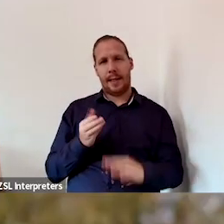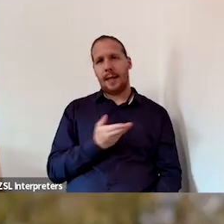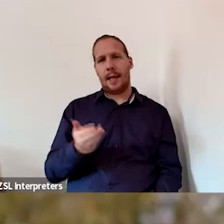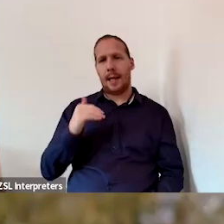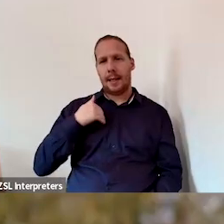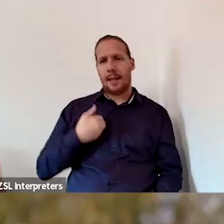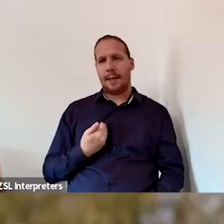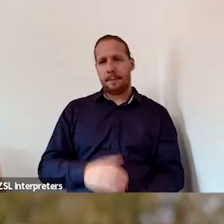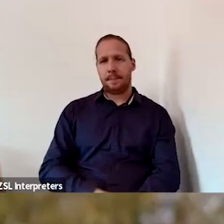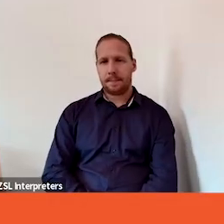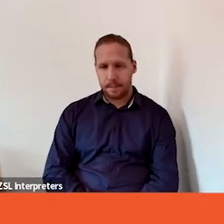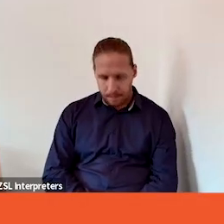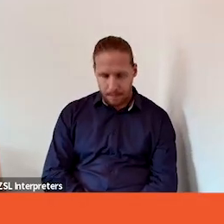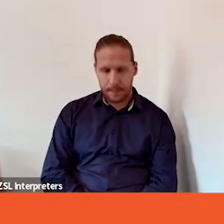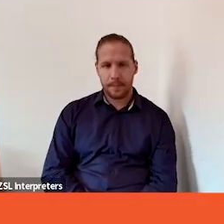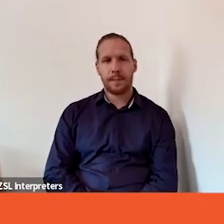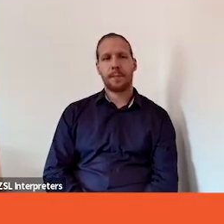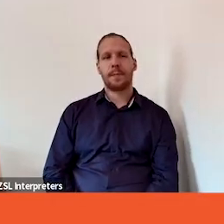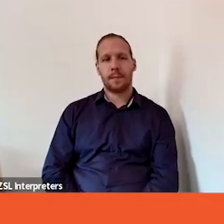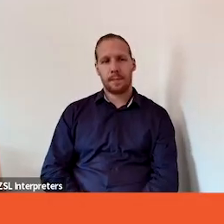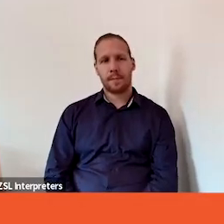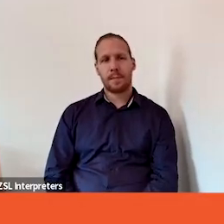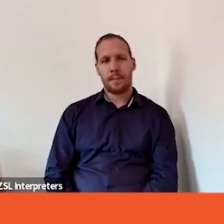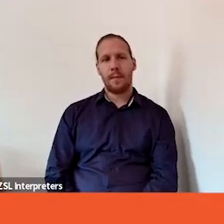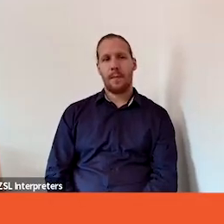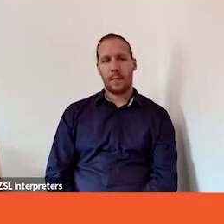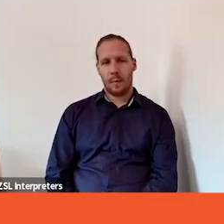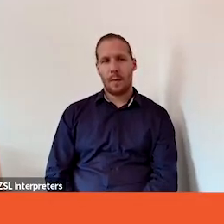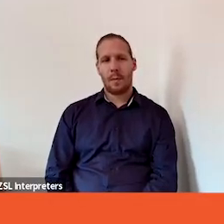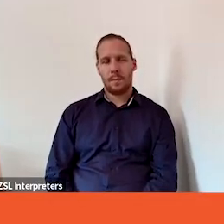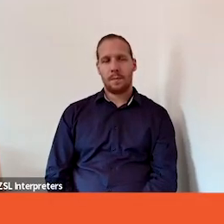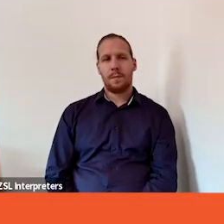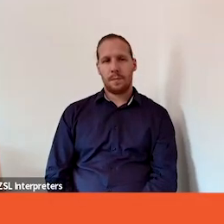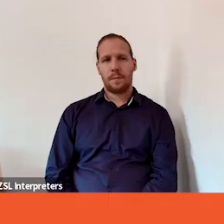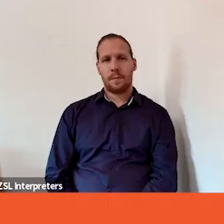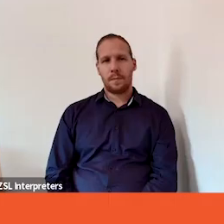My second set of messages is really, my chance to acknowledge